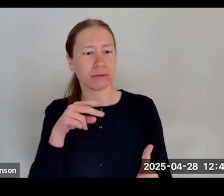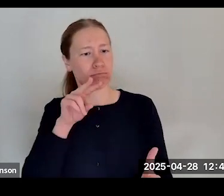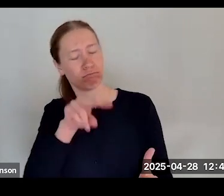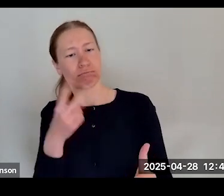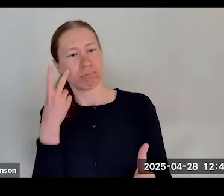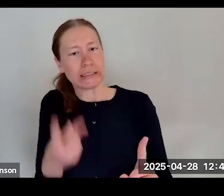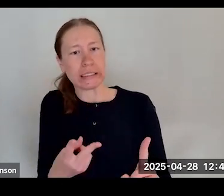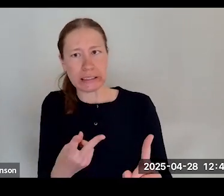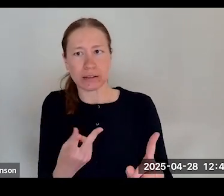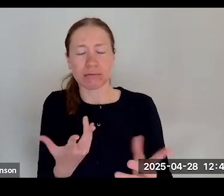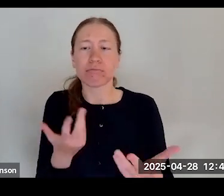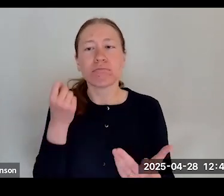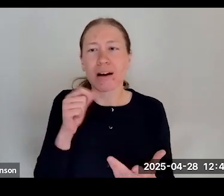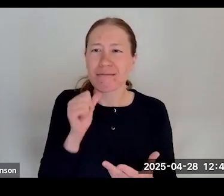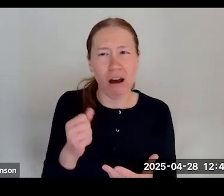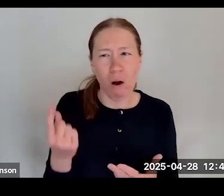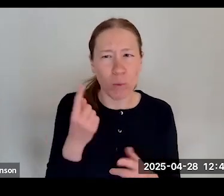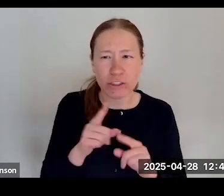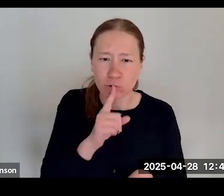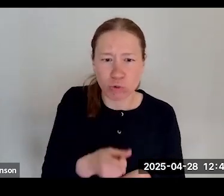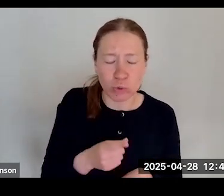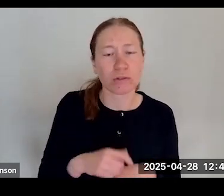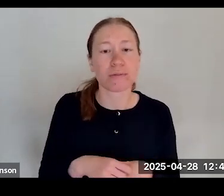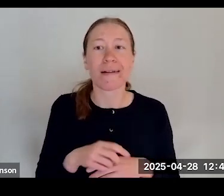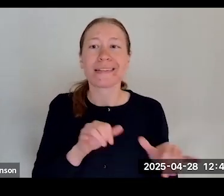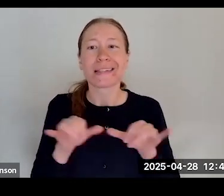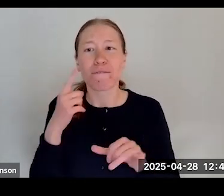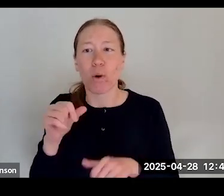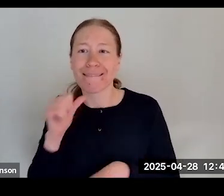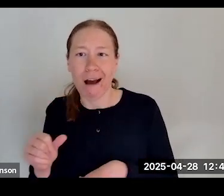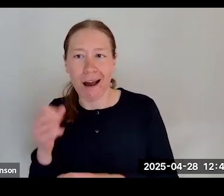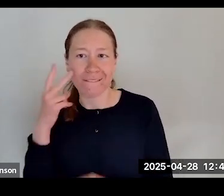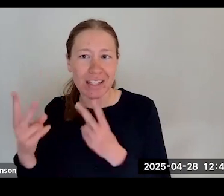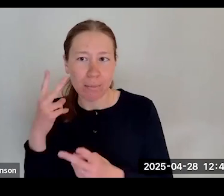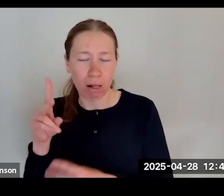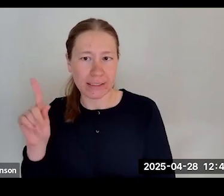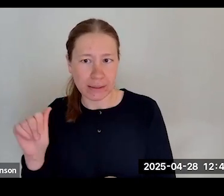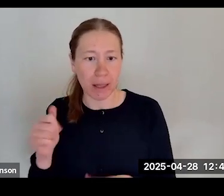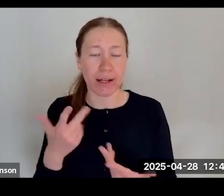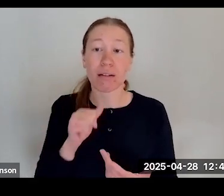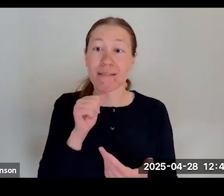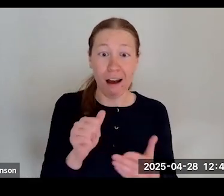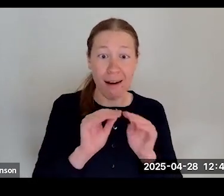The same is true for non-visible disability. So non-apparent disabilities can sometimes become apparent